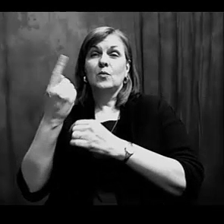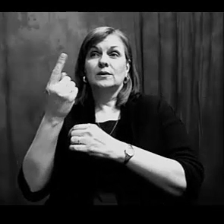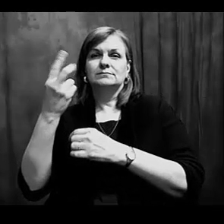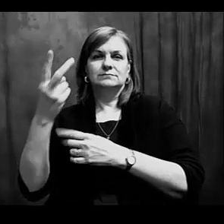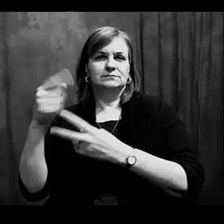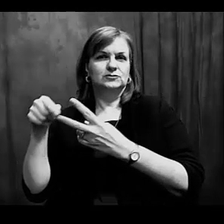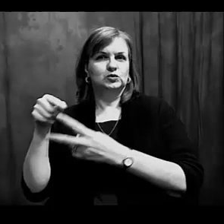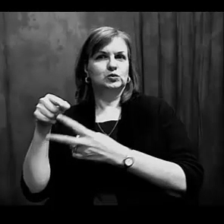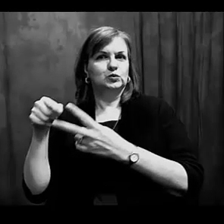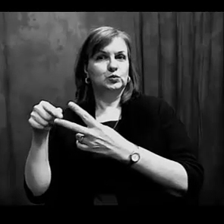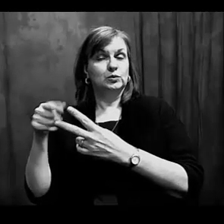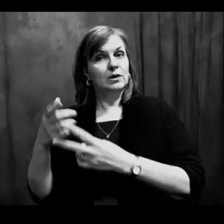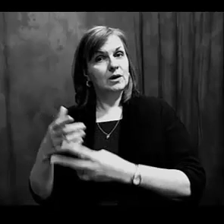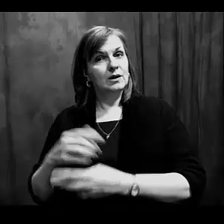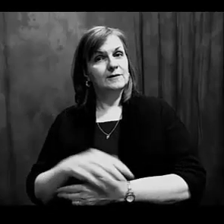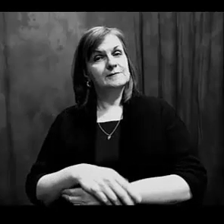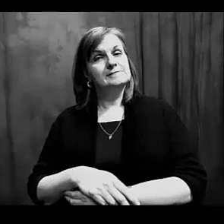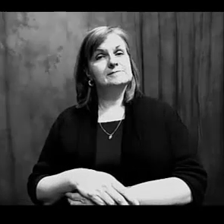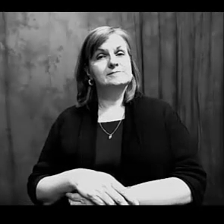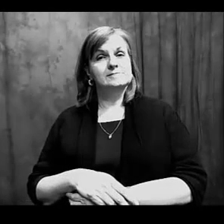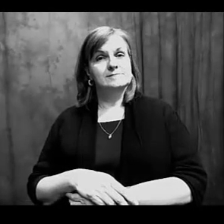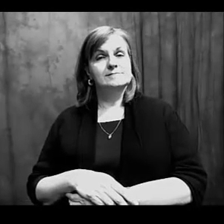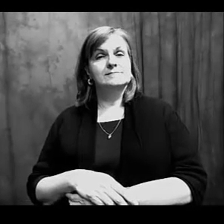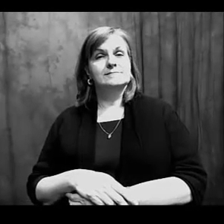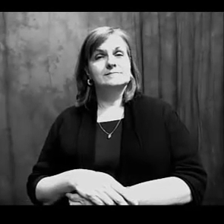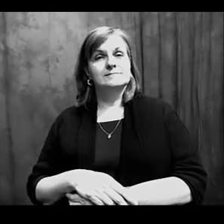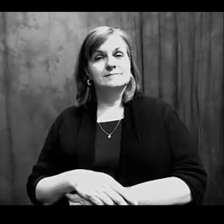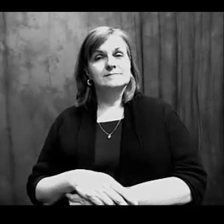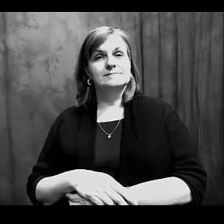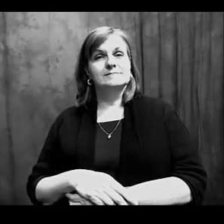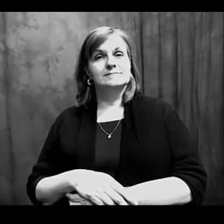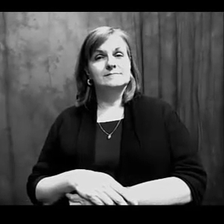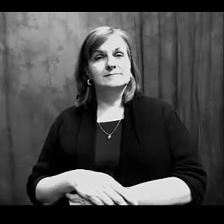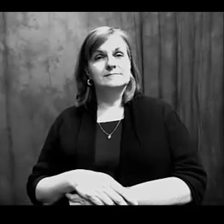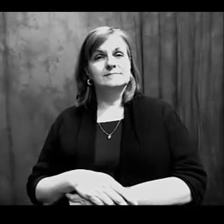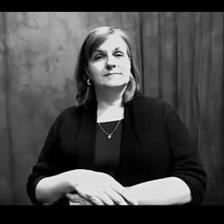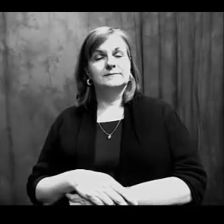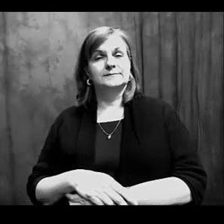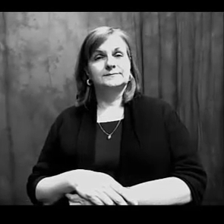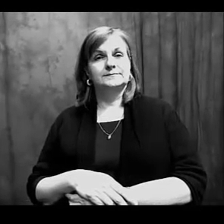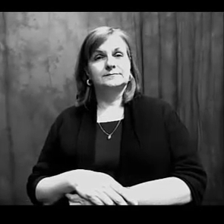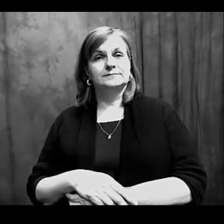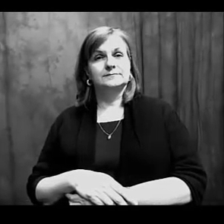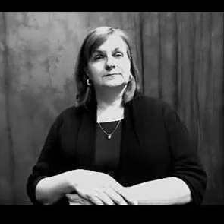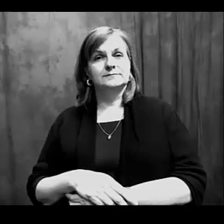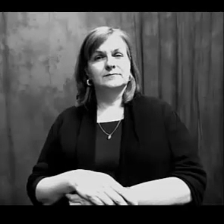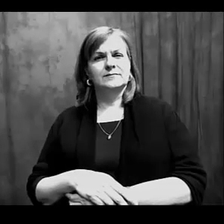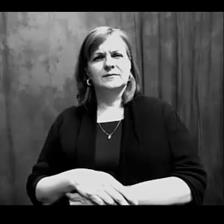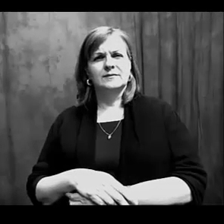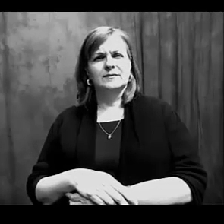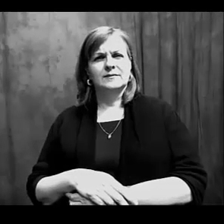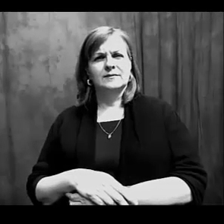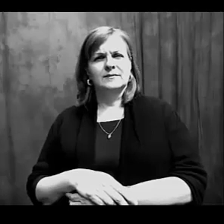what about that one?? see him hiding there?